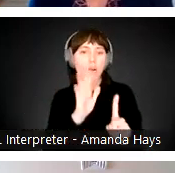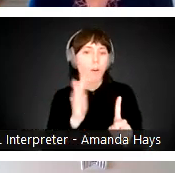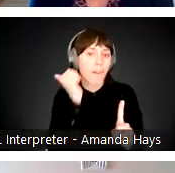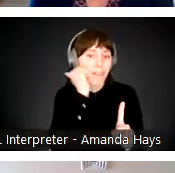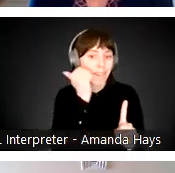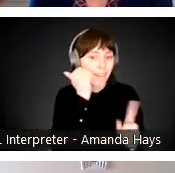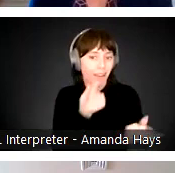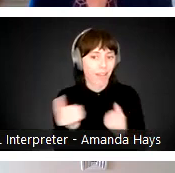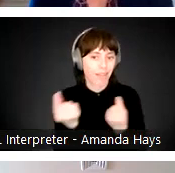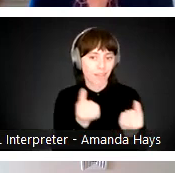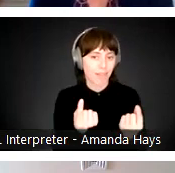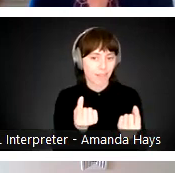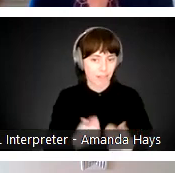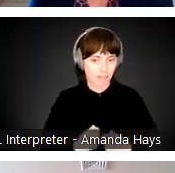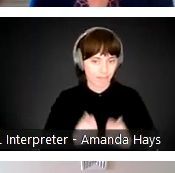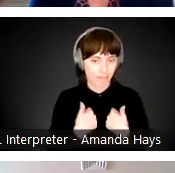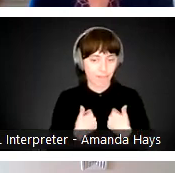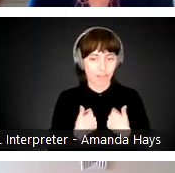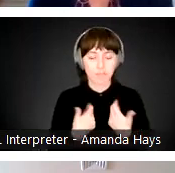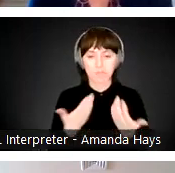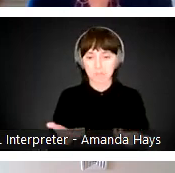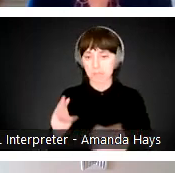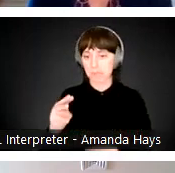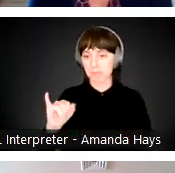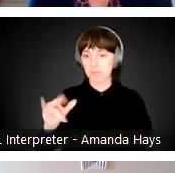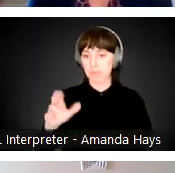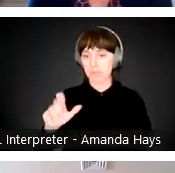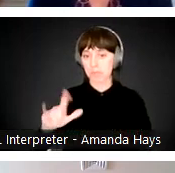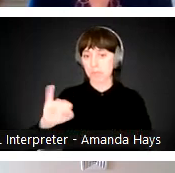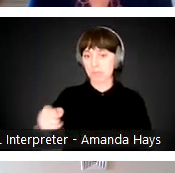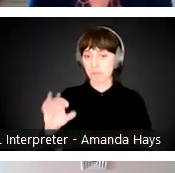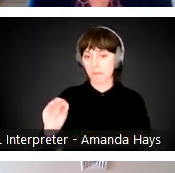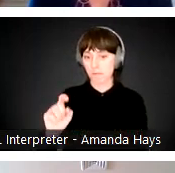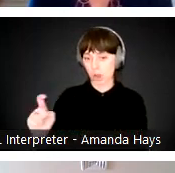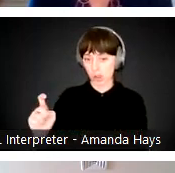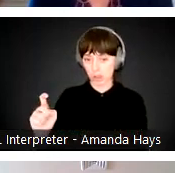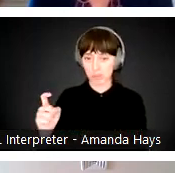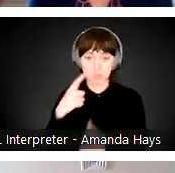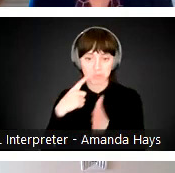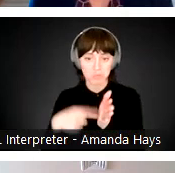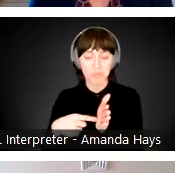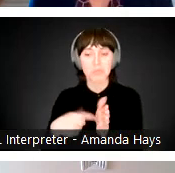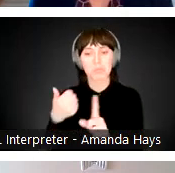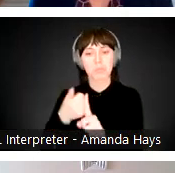example of that is Michael J. Fox has